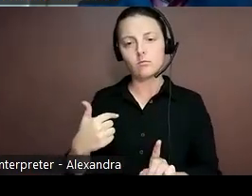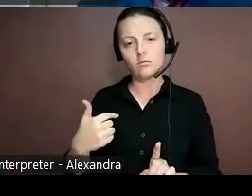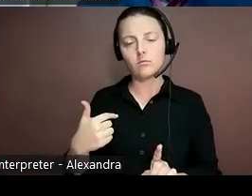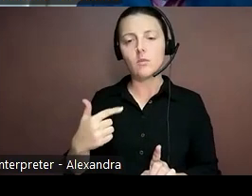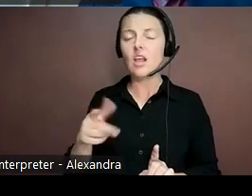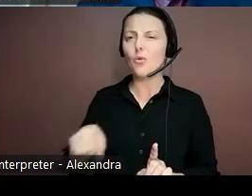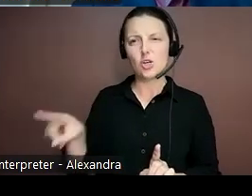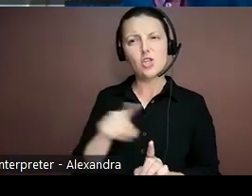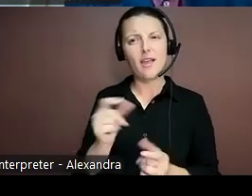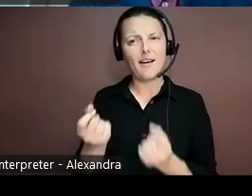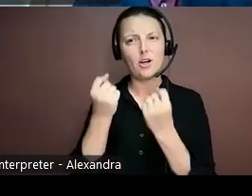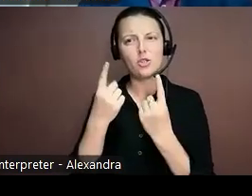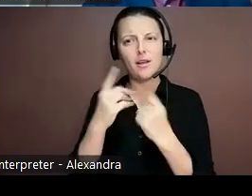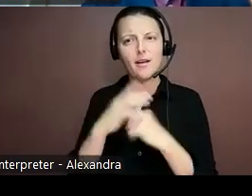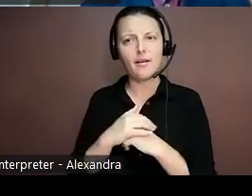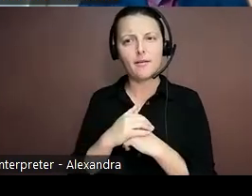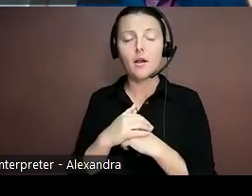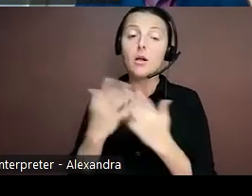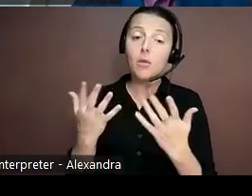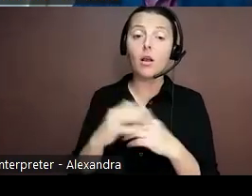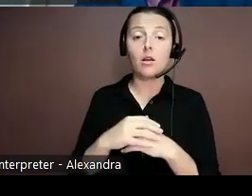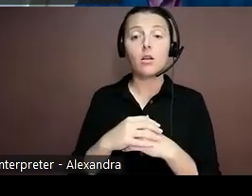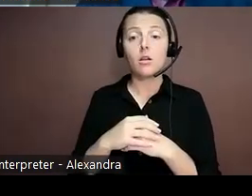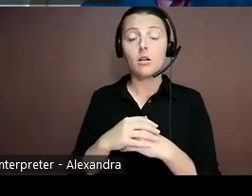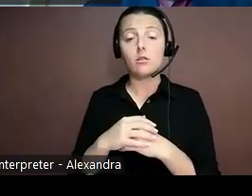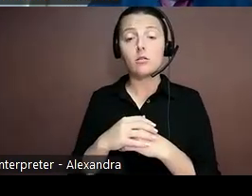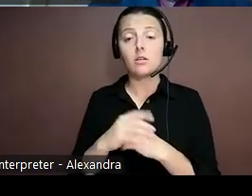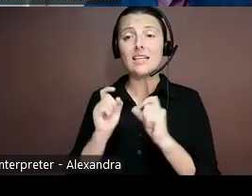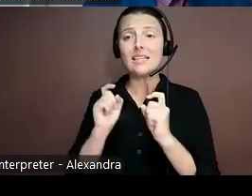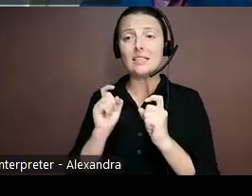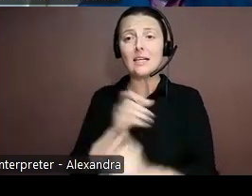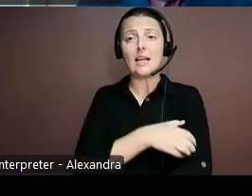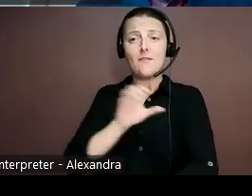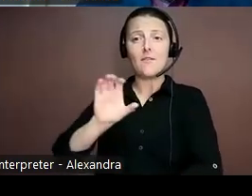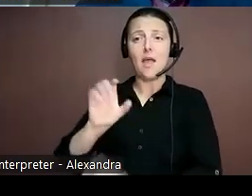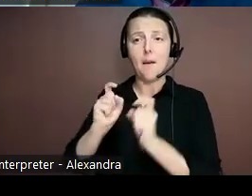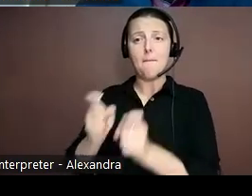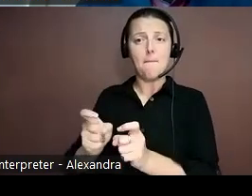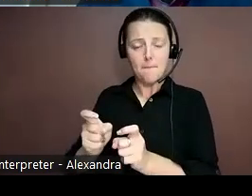autonomy to not you know that we can uh provide allowances for them to not work uh with those